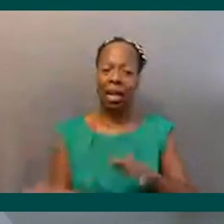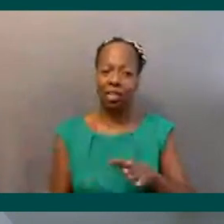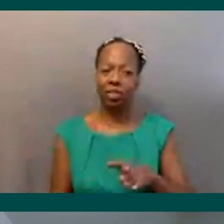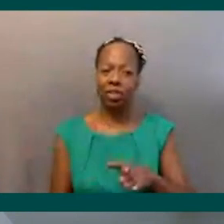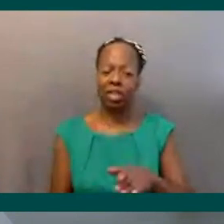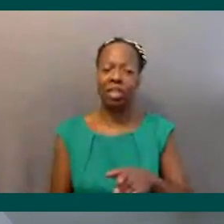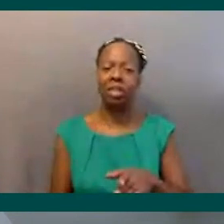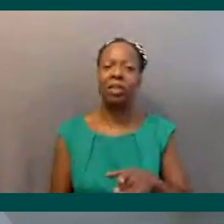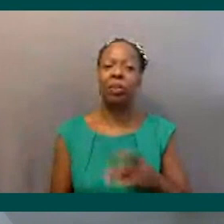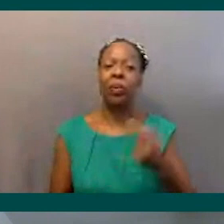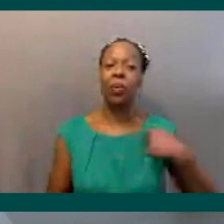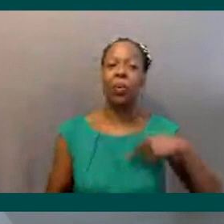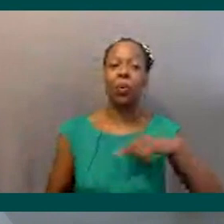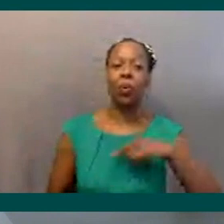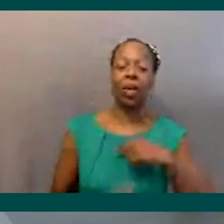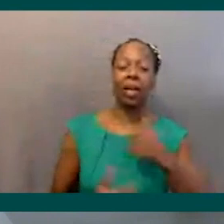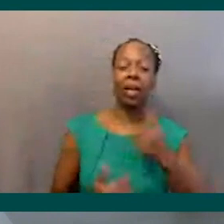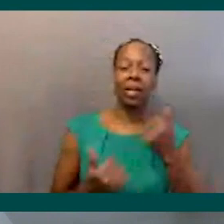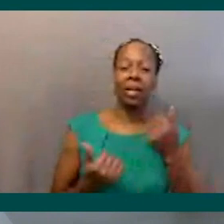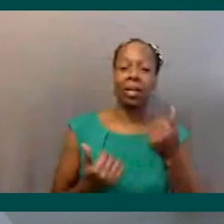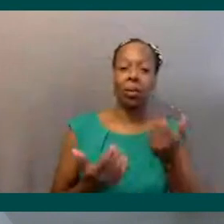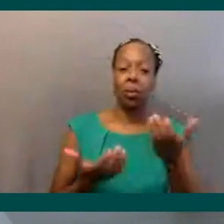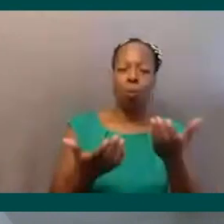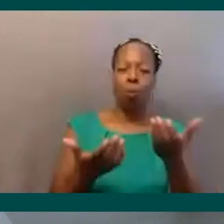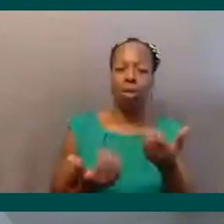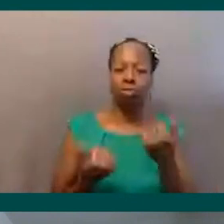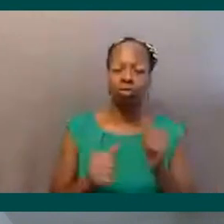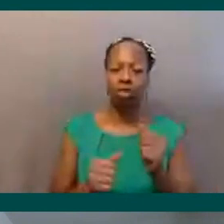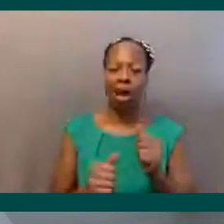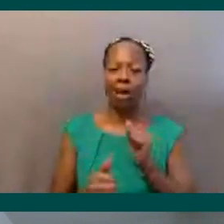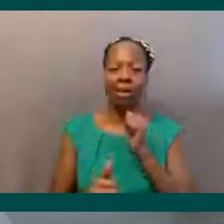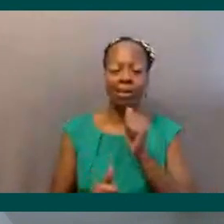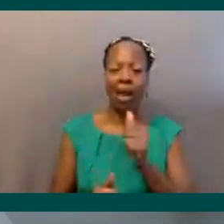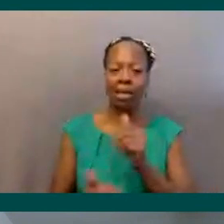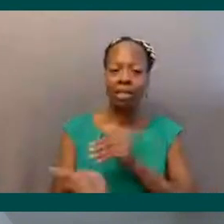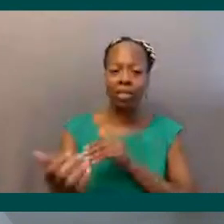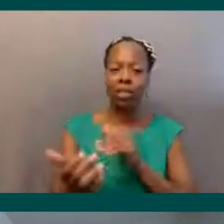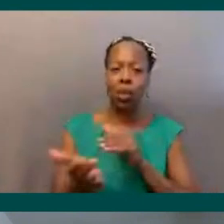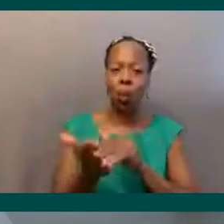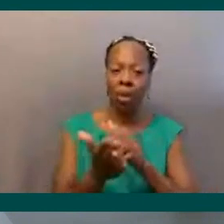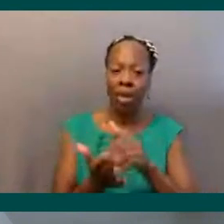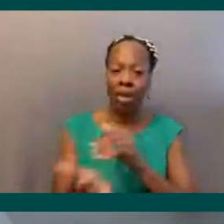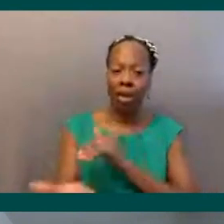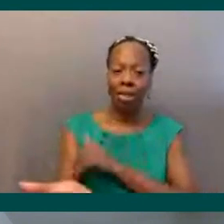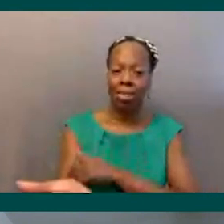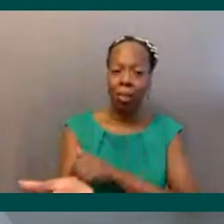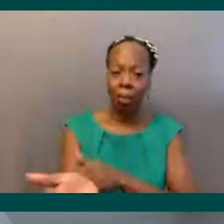From our end, if contractures develop and it really impedes their function,